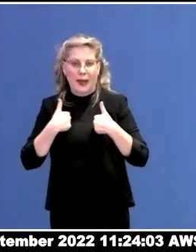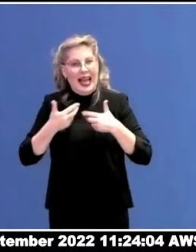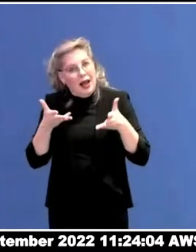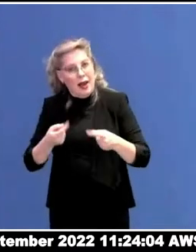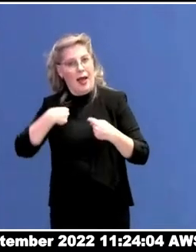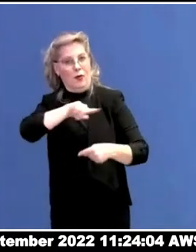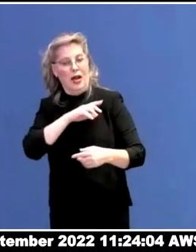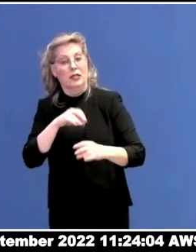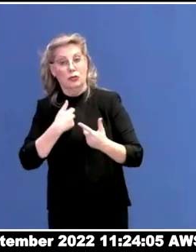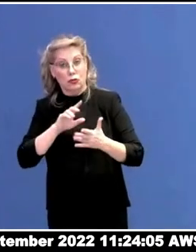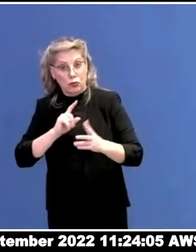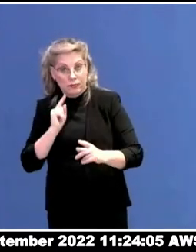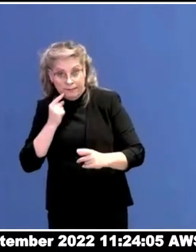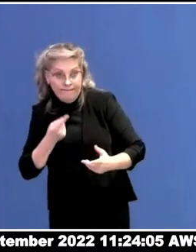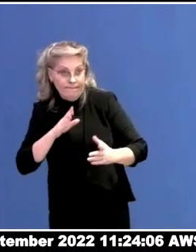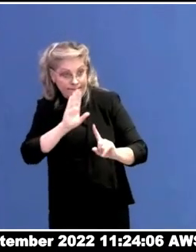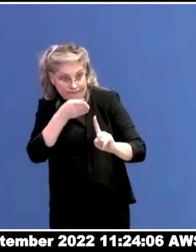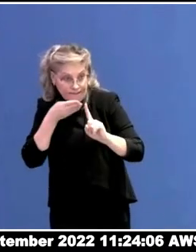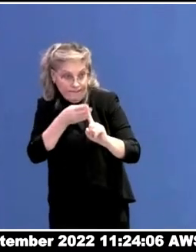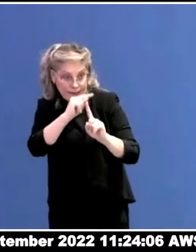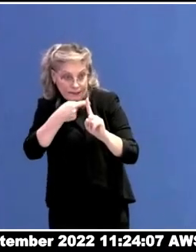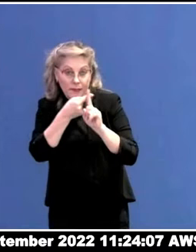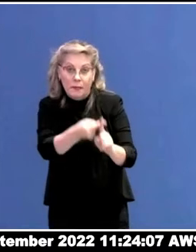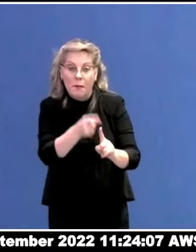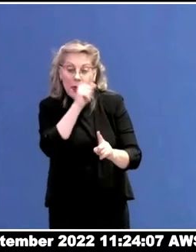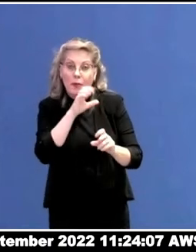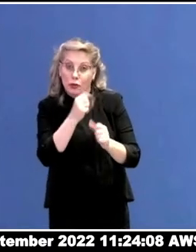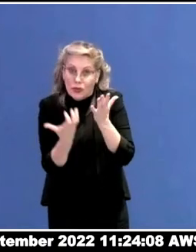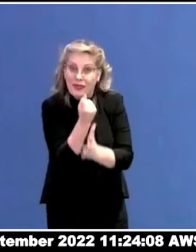circumstances. That rapport, that care, that love, that respect.